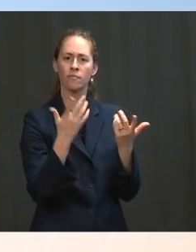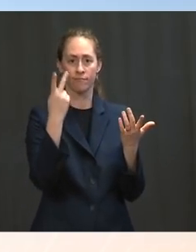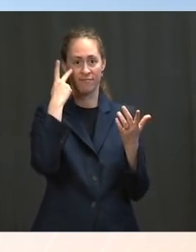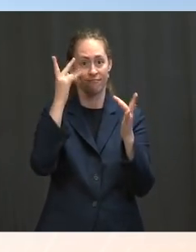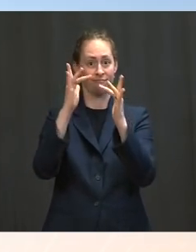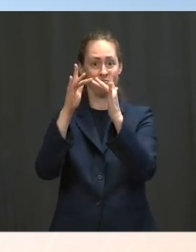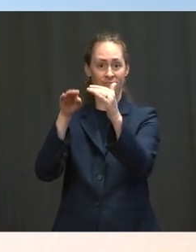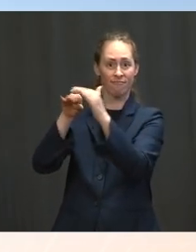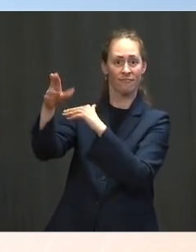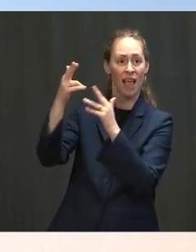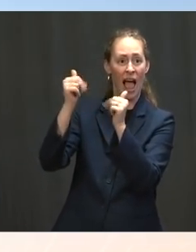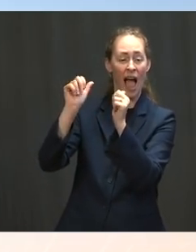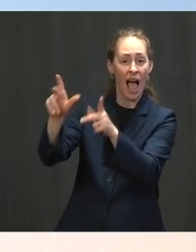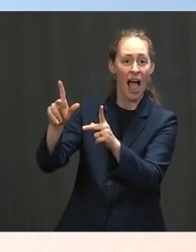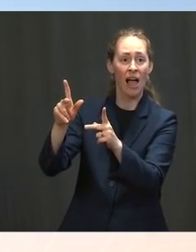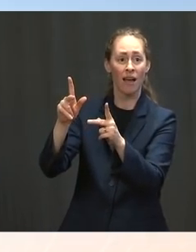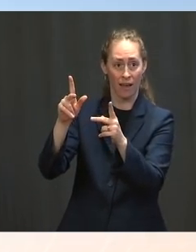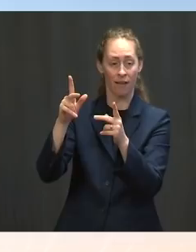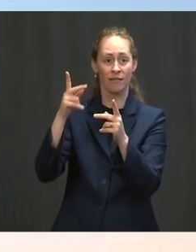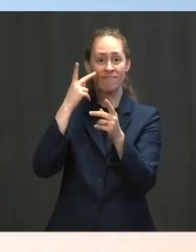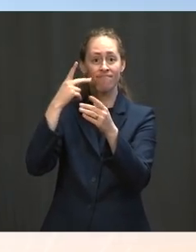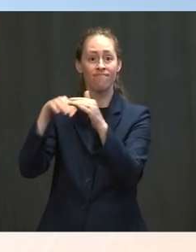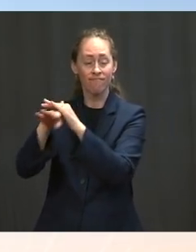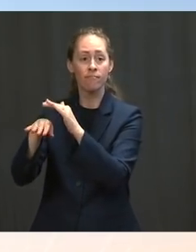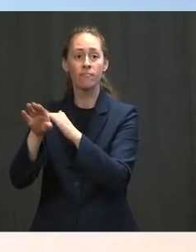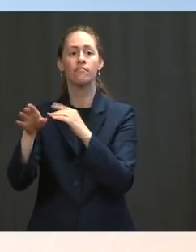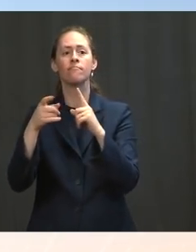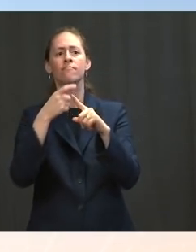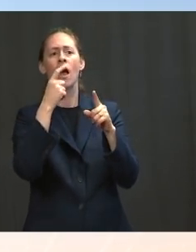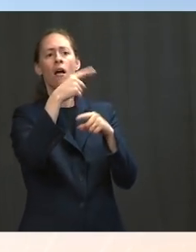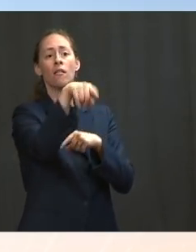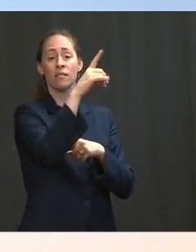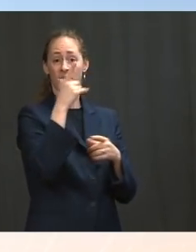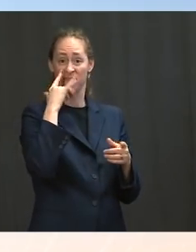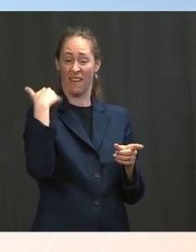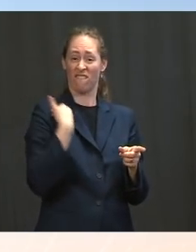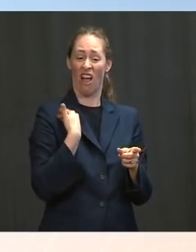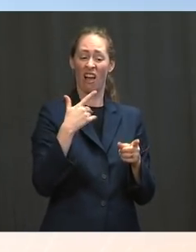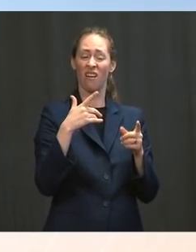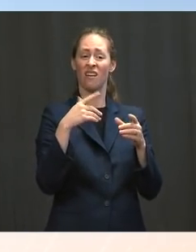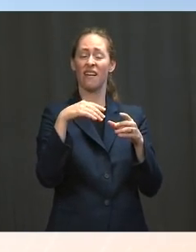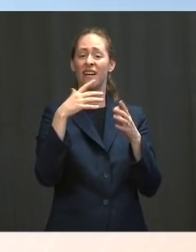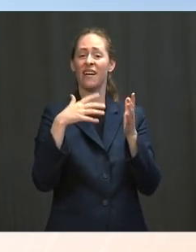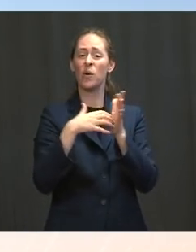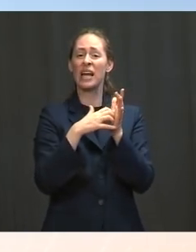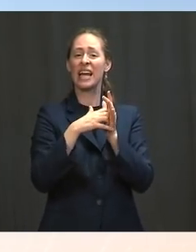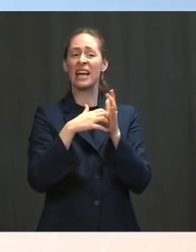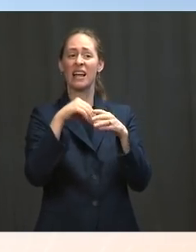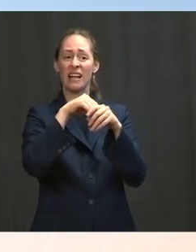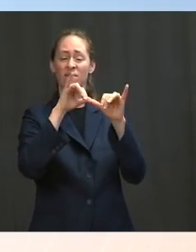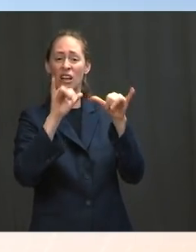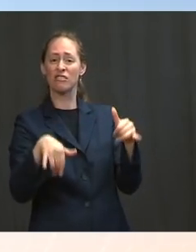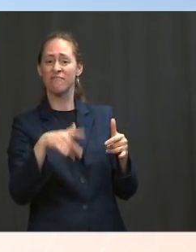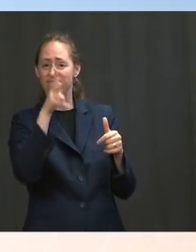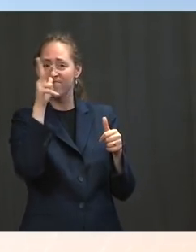about, sort of, the "no-go" list of critical infrastructure that should not be interfered with from any Russian actor,